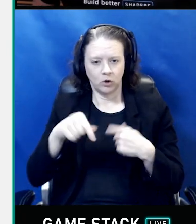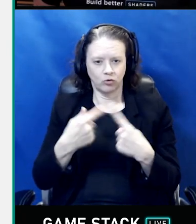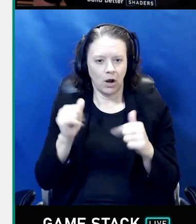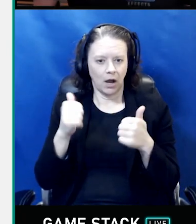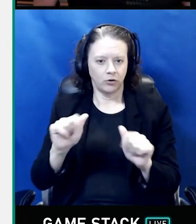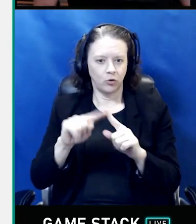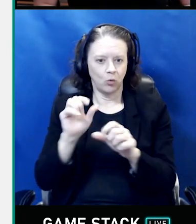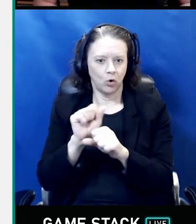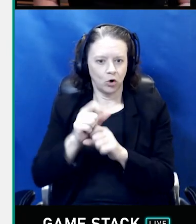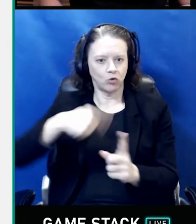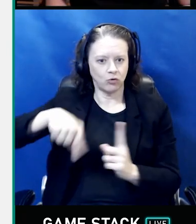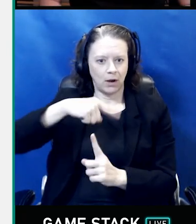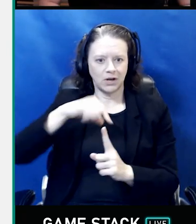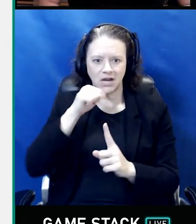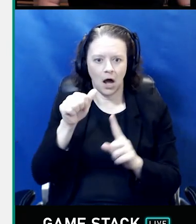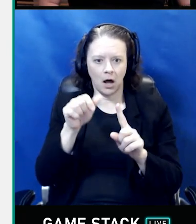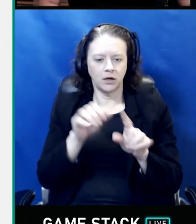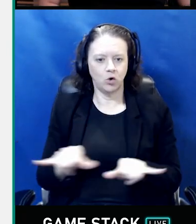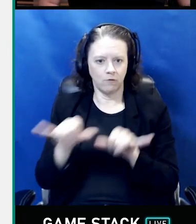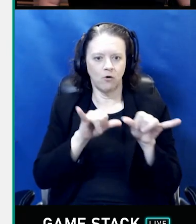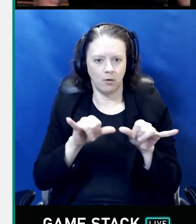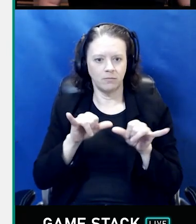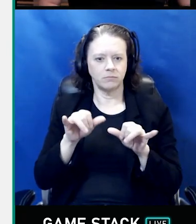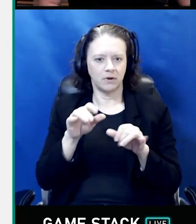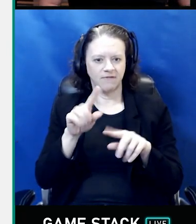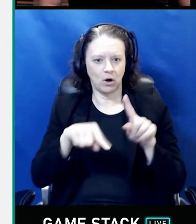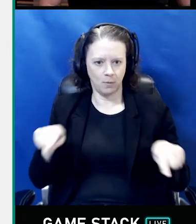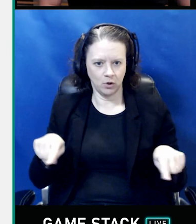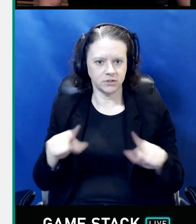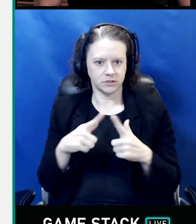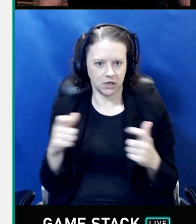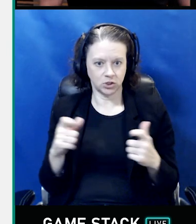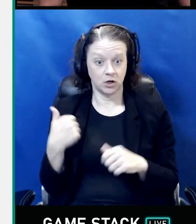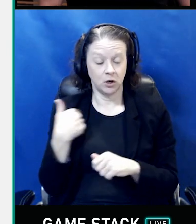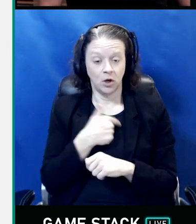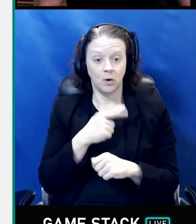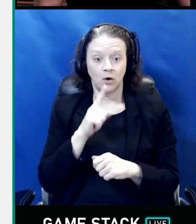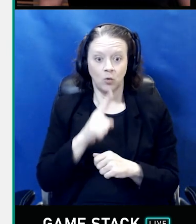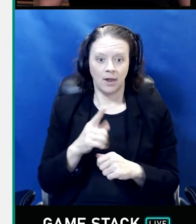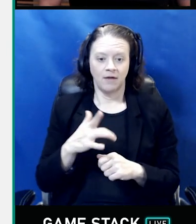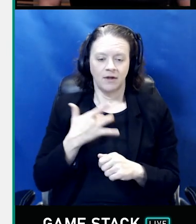and for this reason we found it enormously helpful to introduce the IsHelperLane intrinsic.